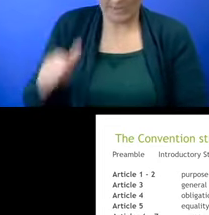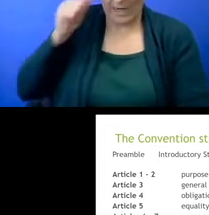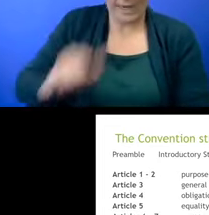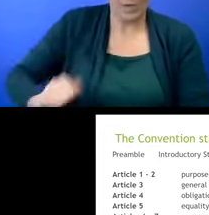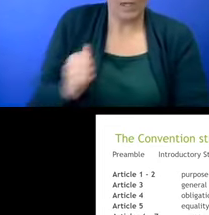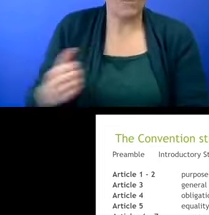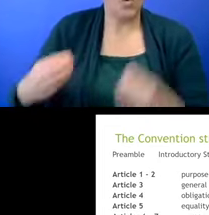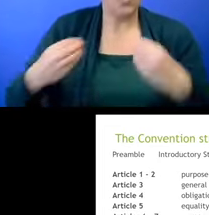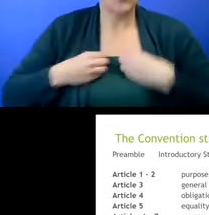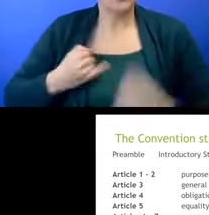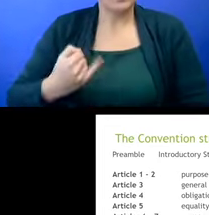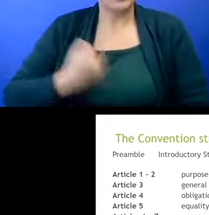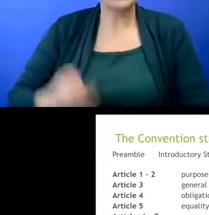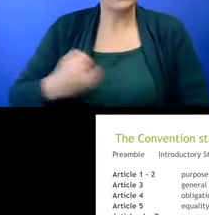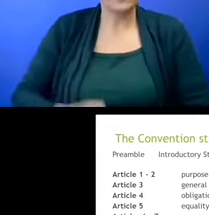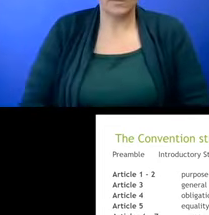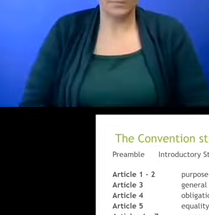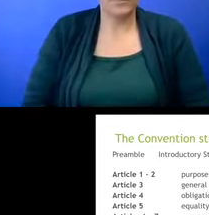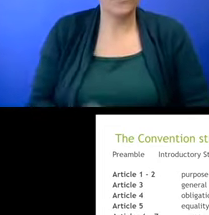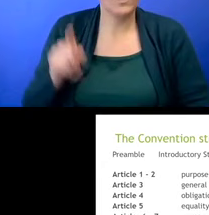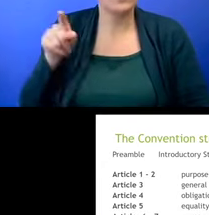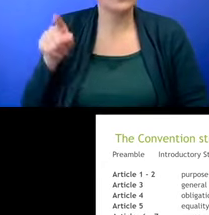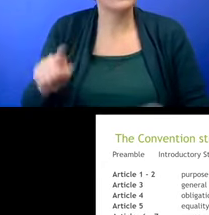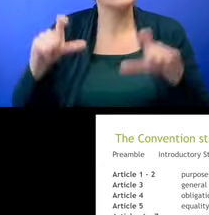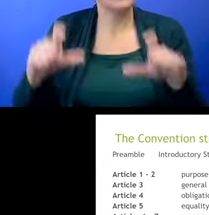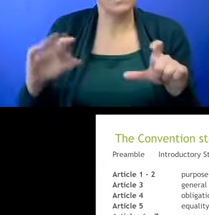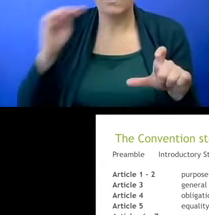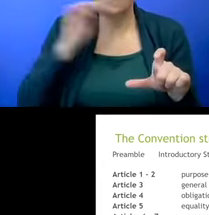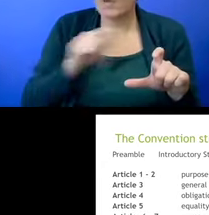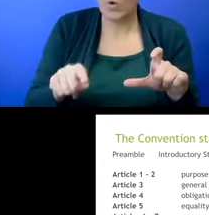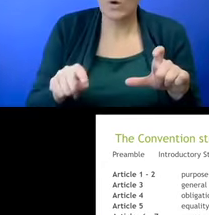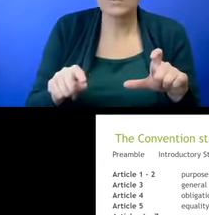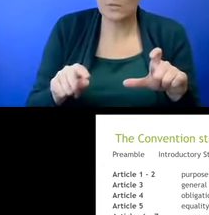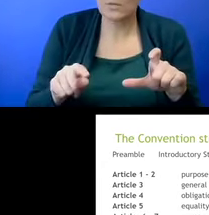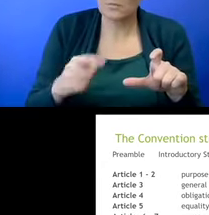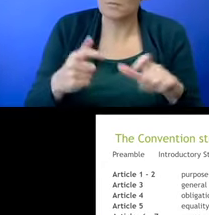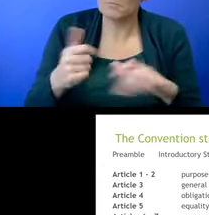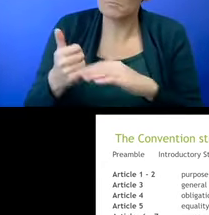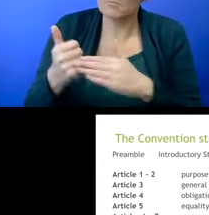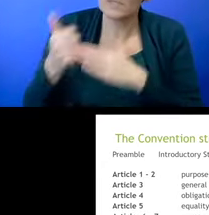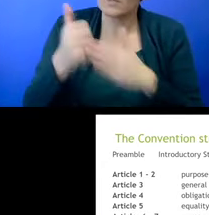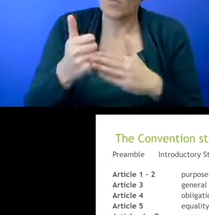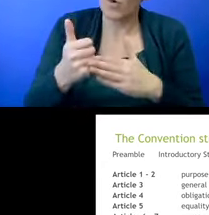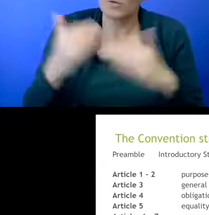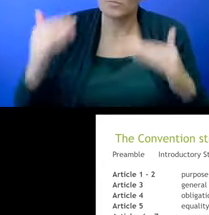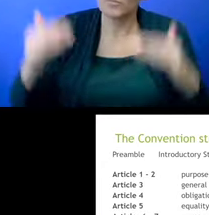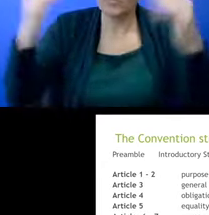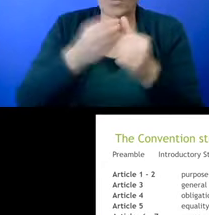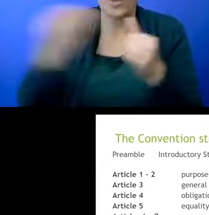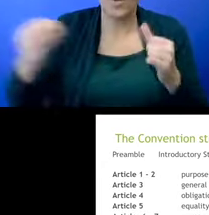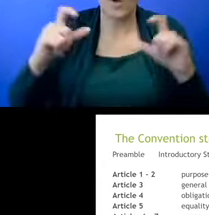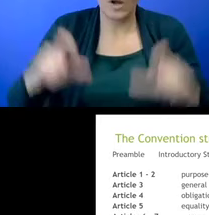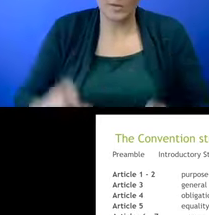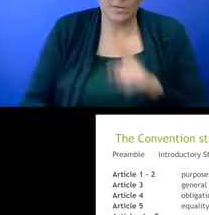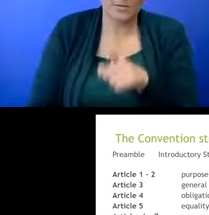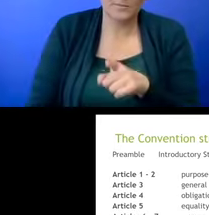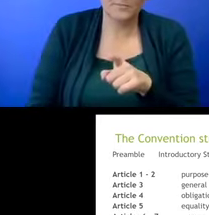So, this Article is very, very important, in that it underpins all other Articles in the Convention.